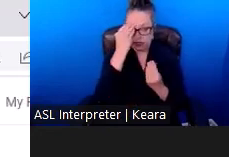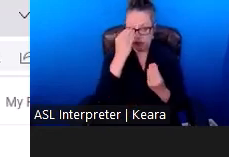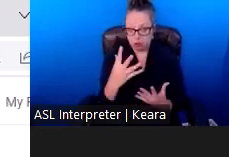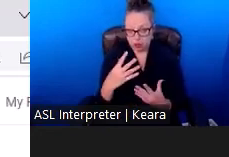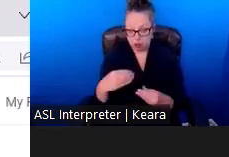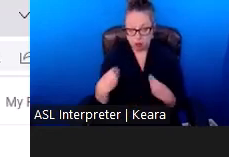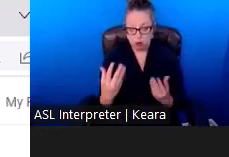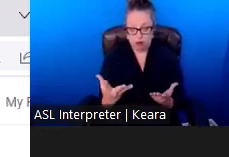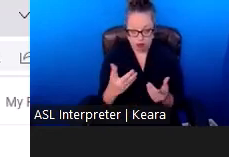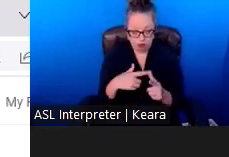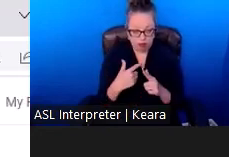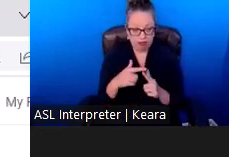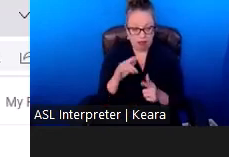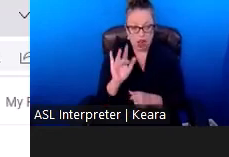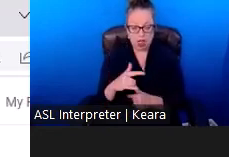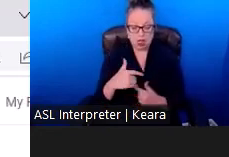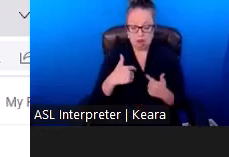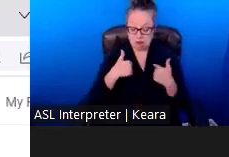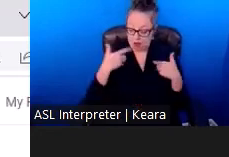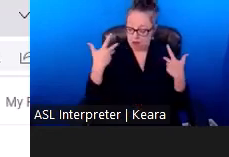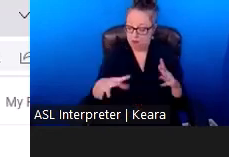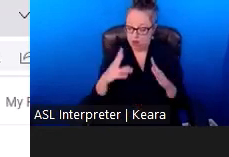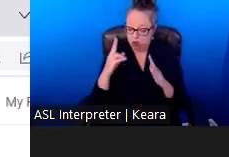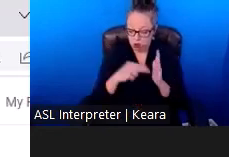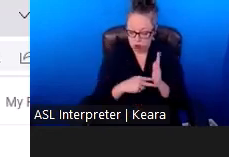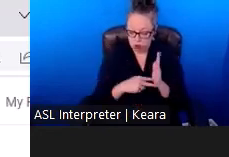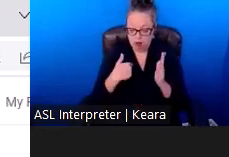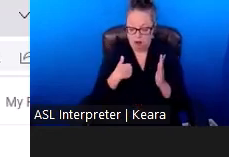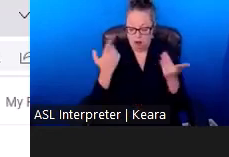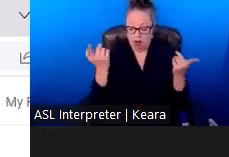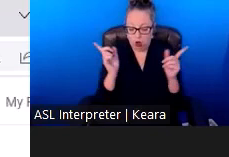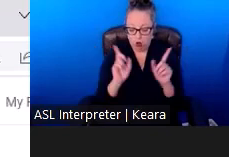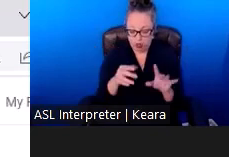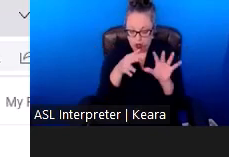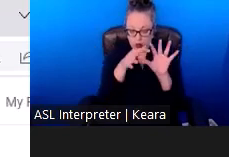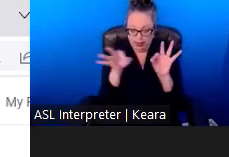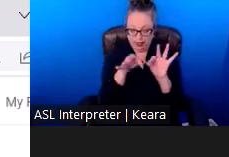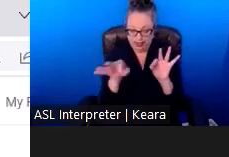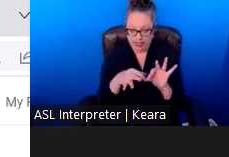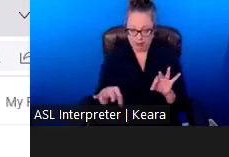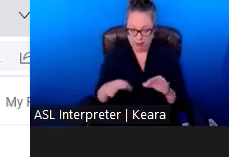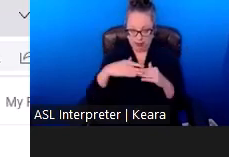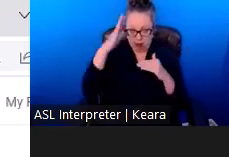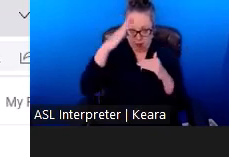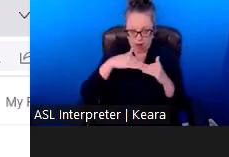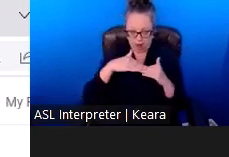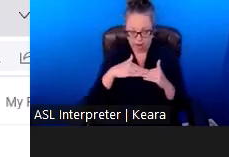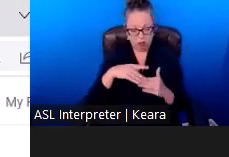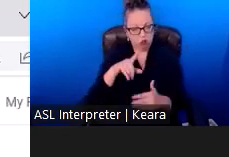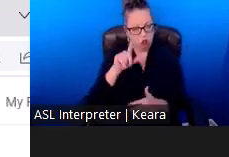click “I have read and agree to the statements listed above”. You must click this checkbox